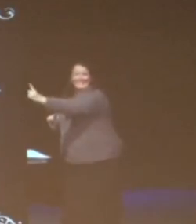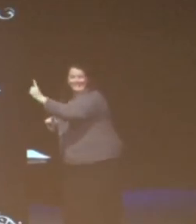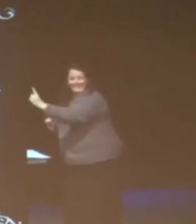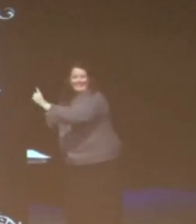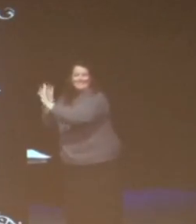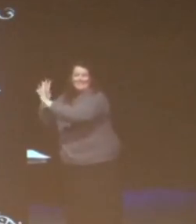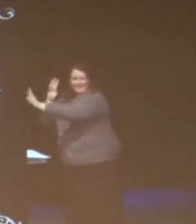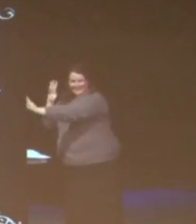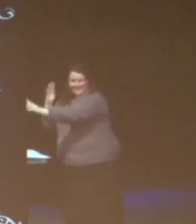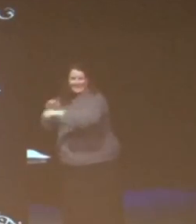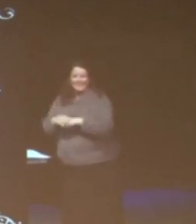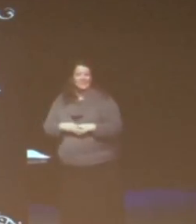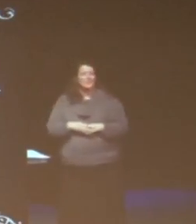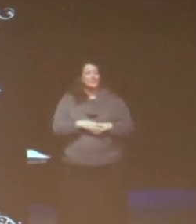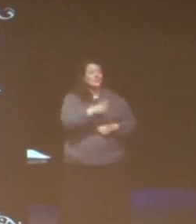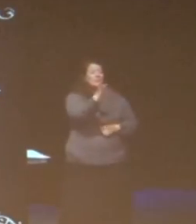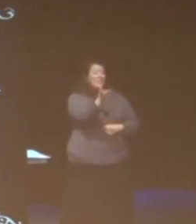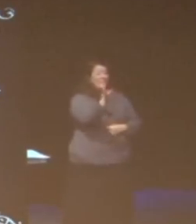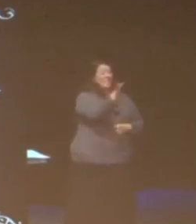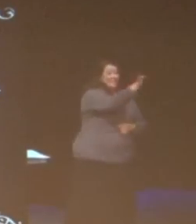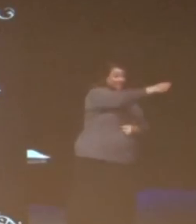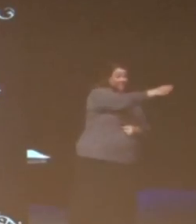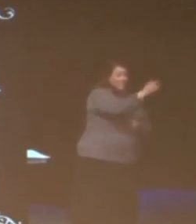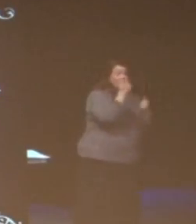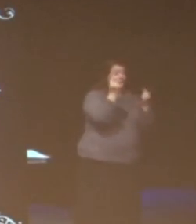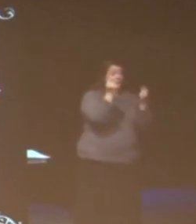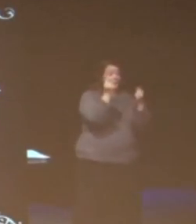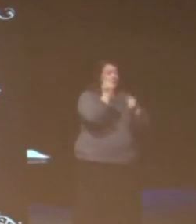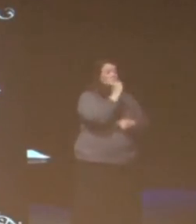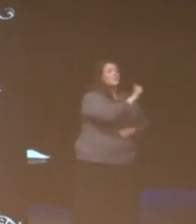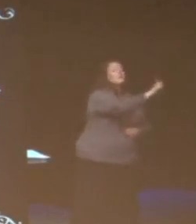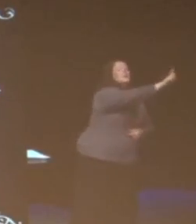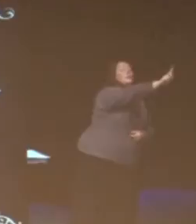yourselves through the aisles and stand in line if there is one to ask the questions that you need